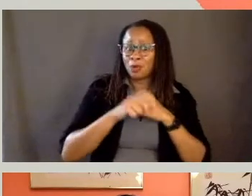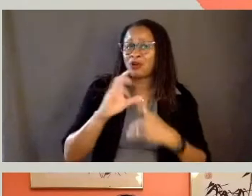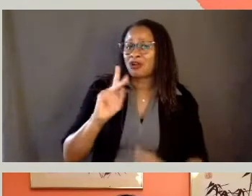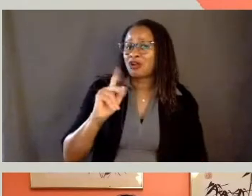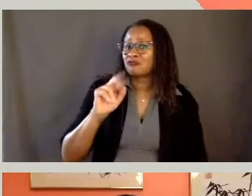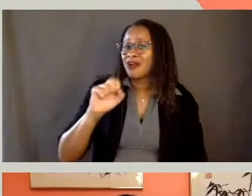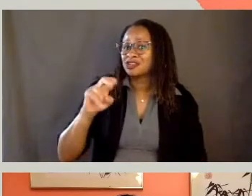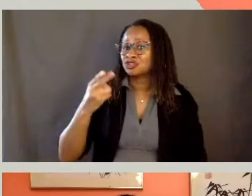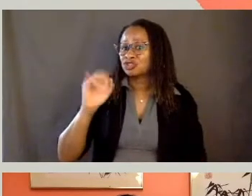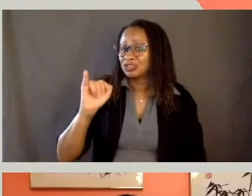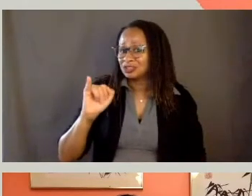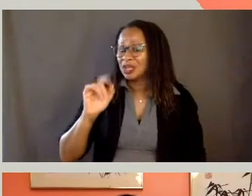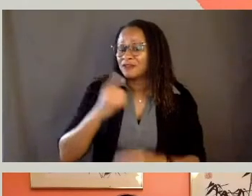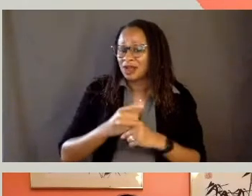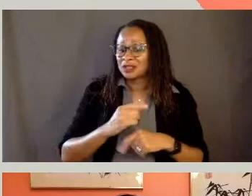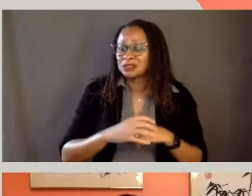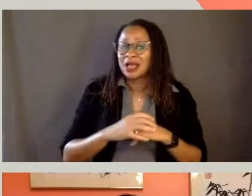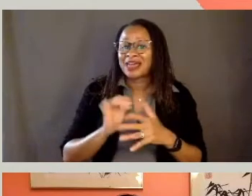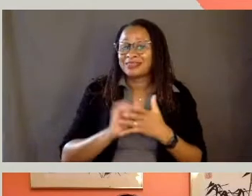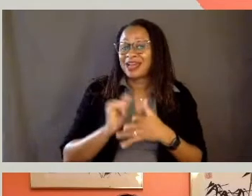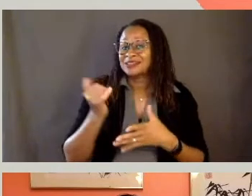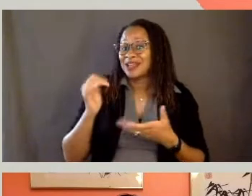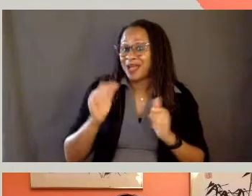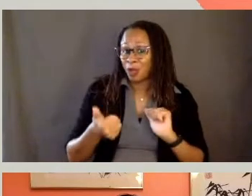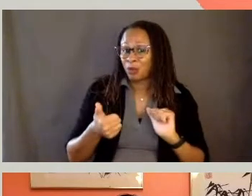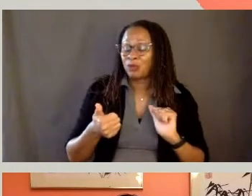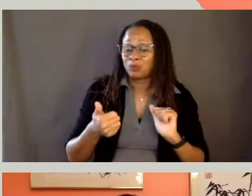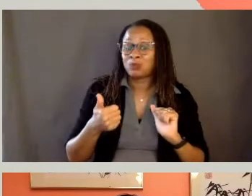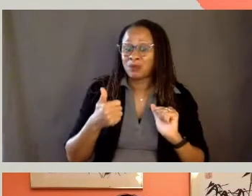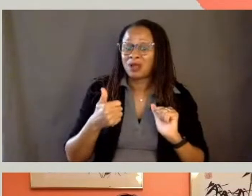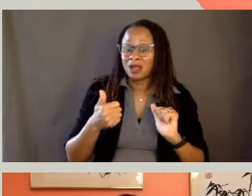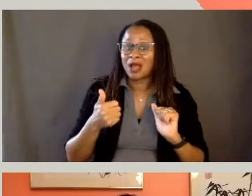And so that's how I came to interview for the job.